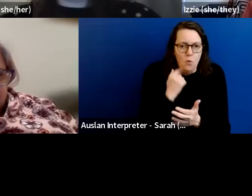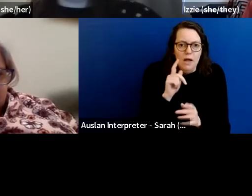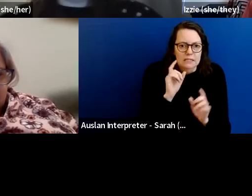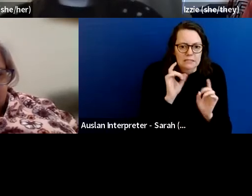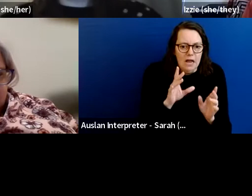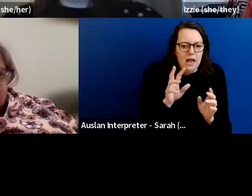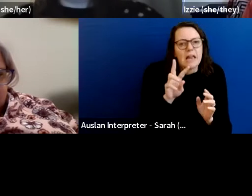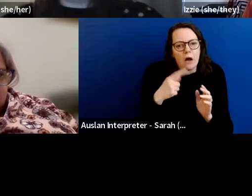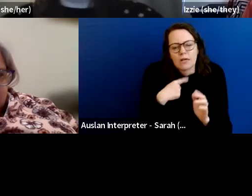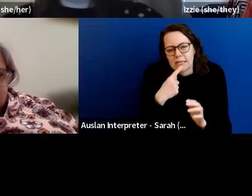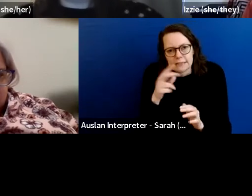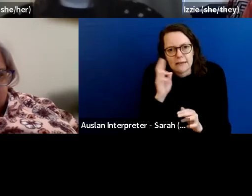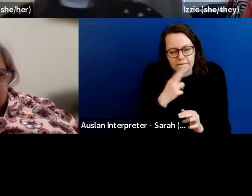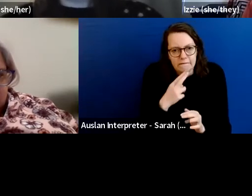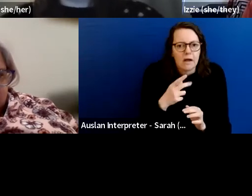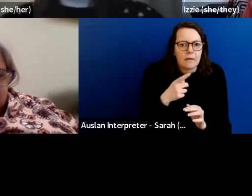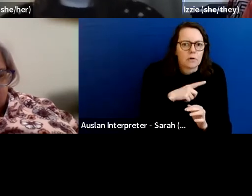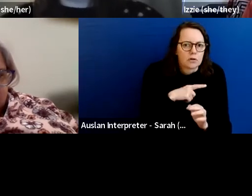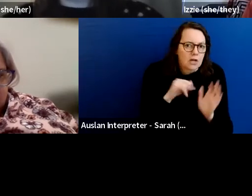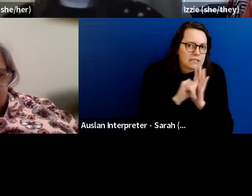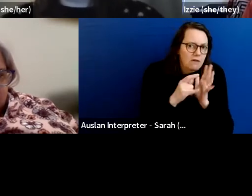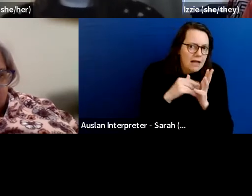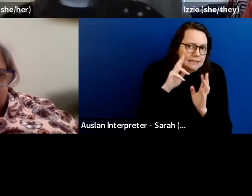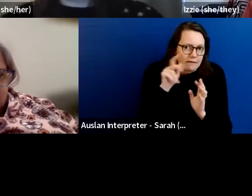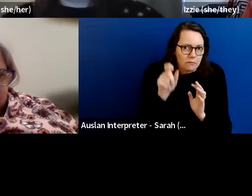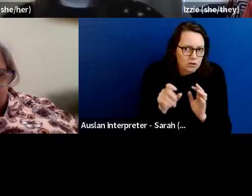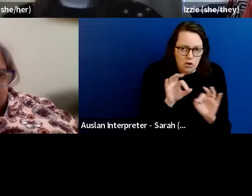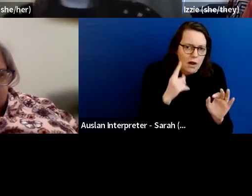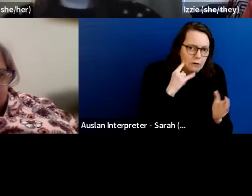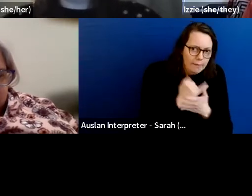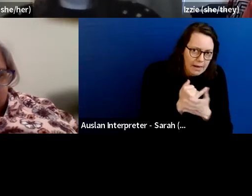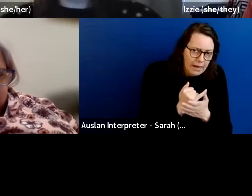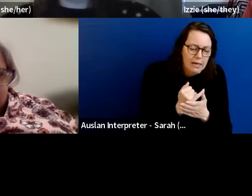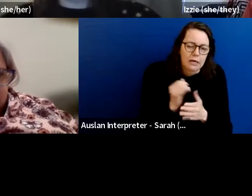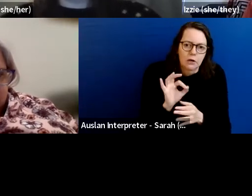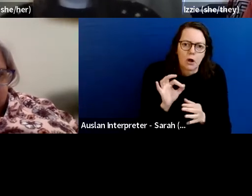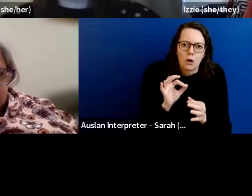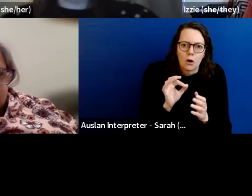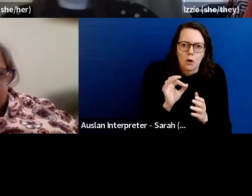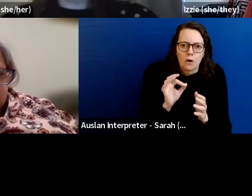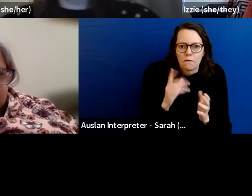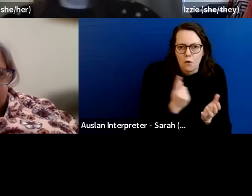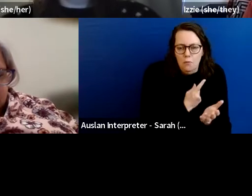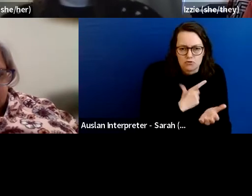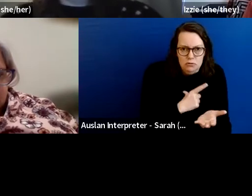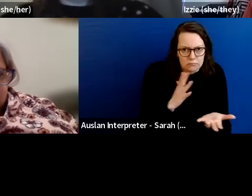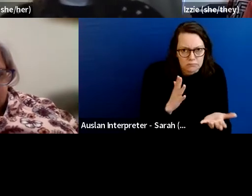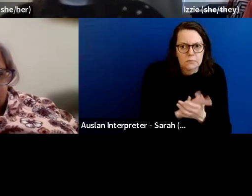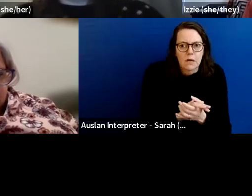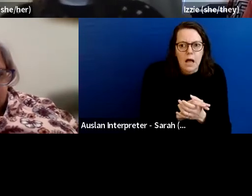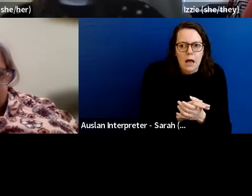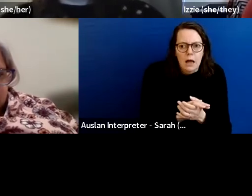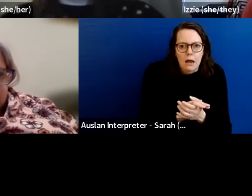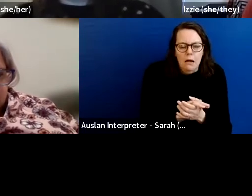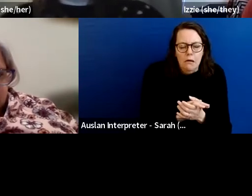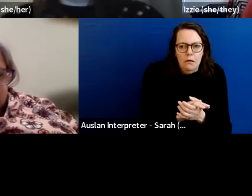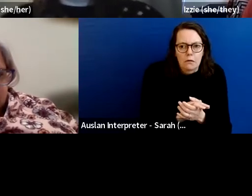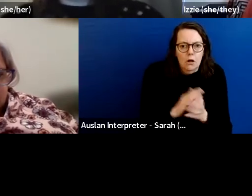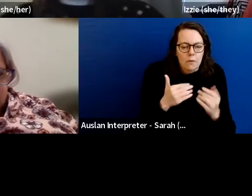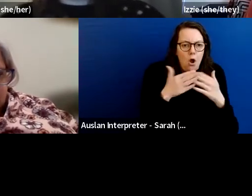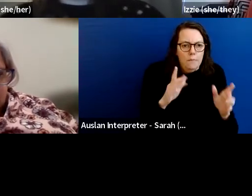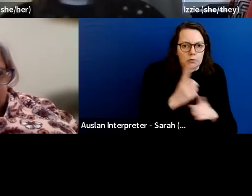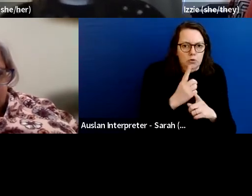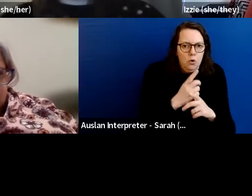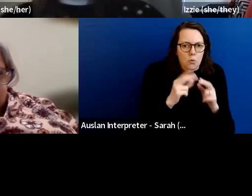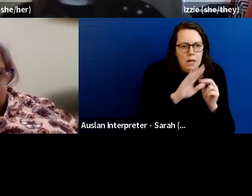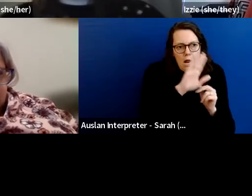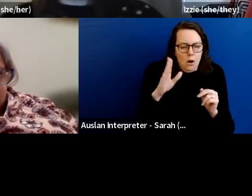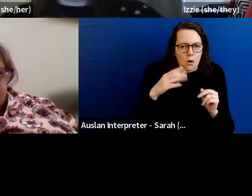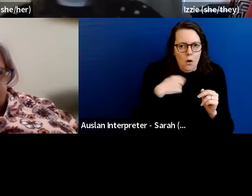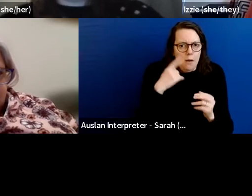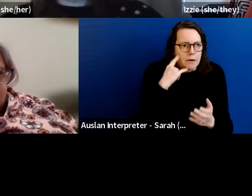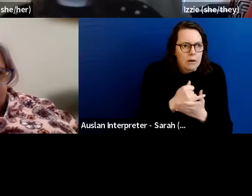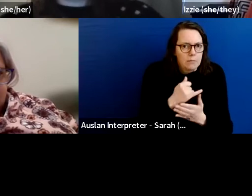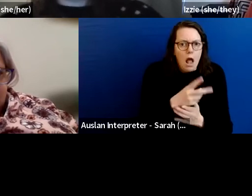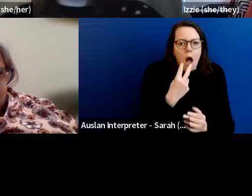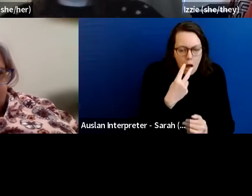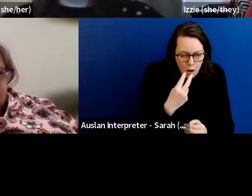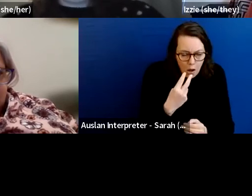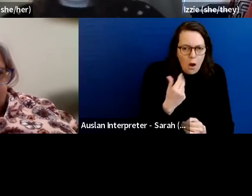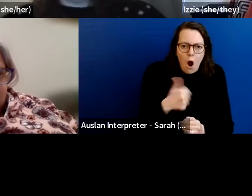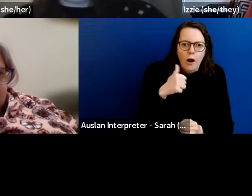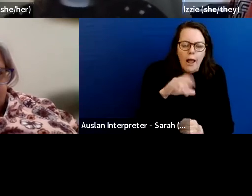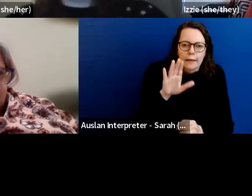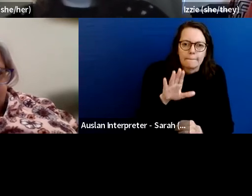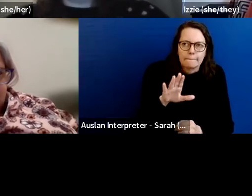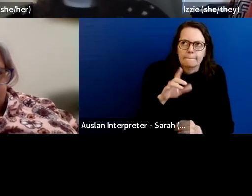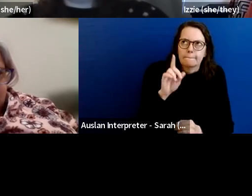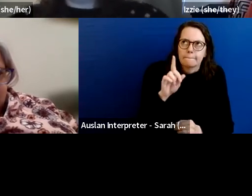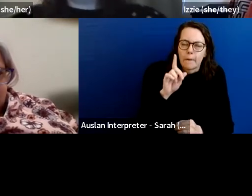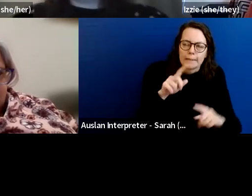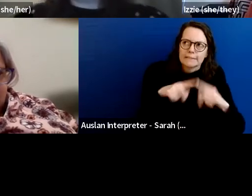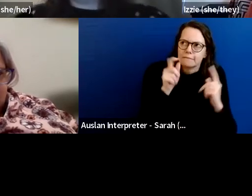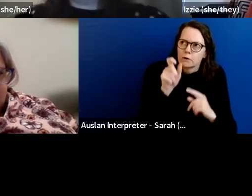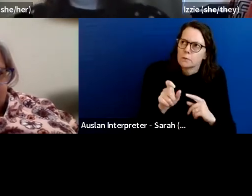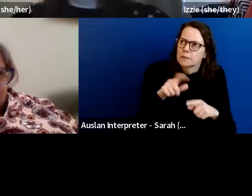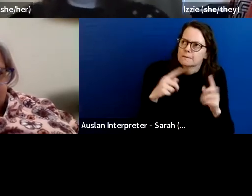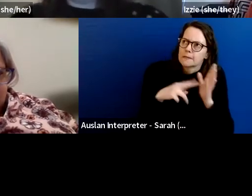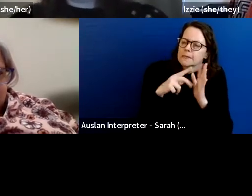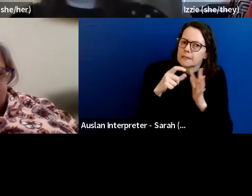Obviously I would change that now to death, as I identify as a deaf person, while others and hearing impaired person for personal reasons, but that open the conversation up pretty quickly to go on, I have different names I'm a different person.